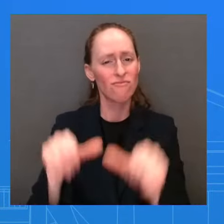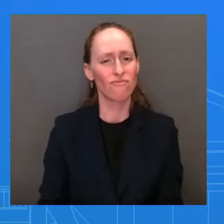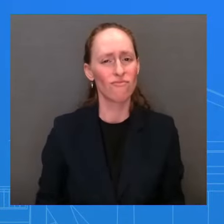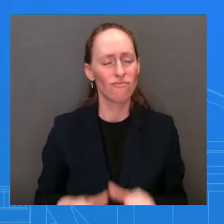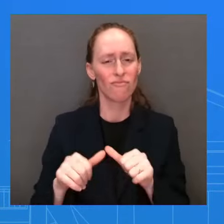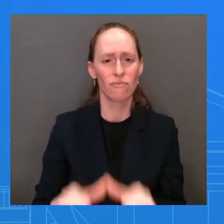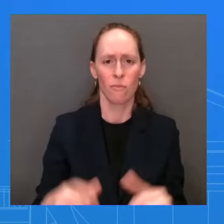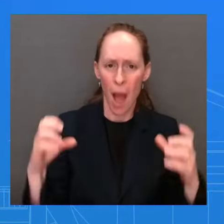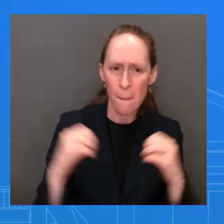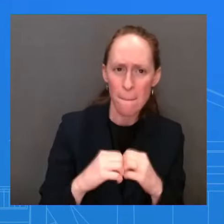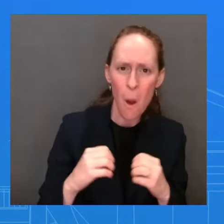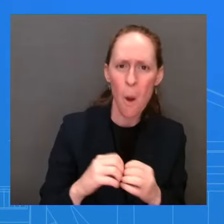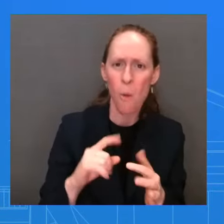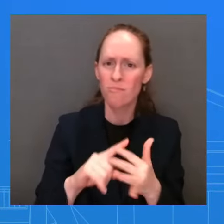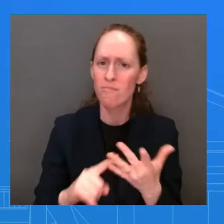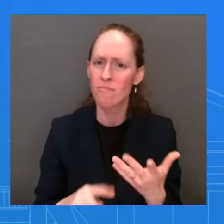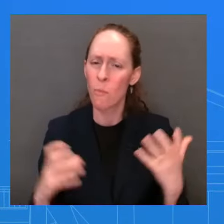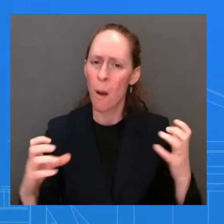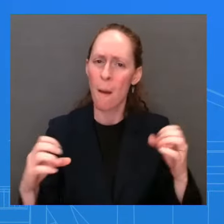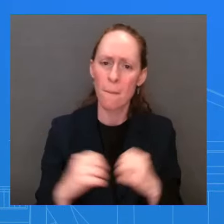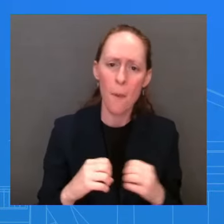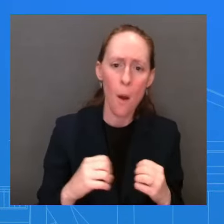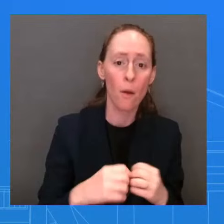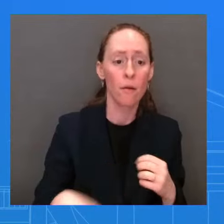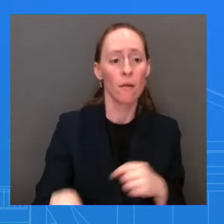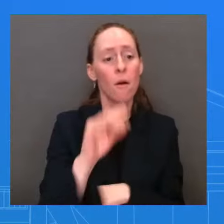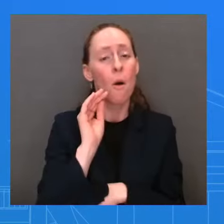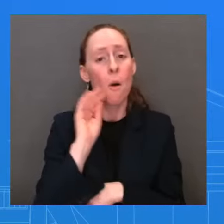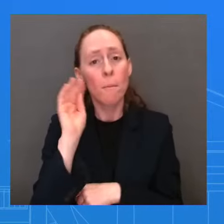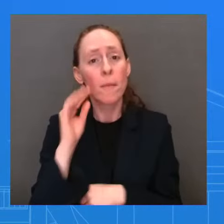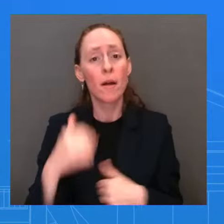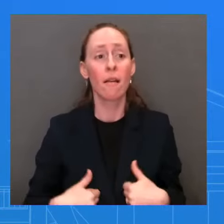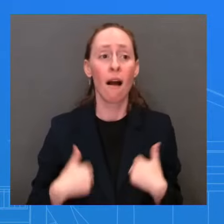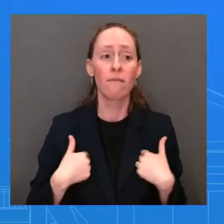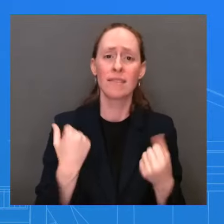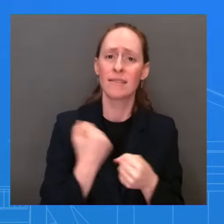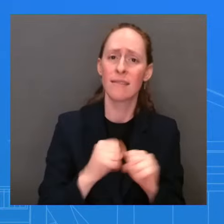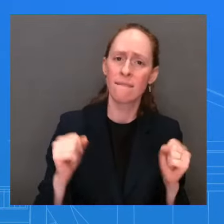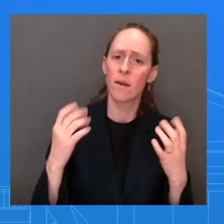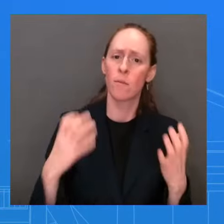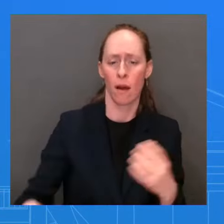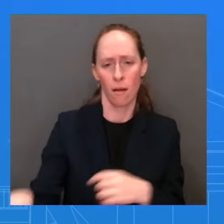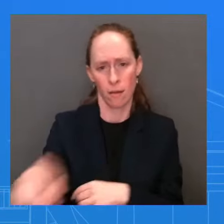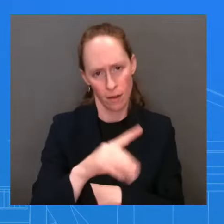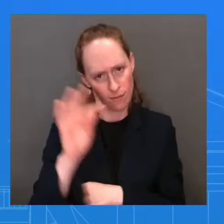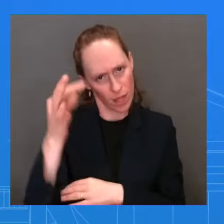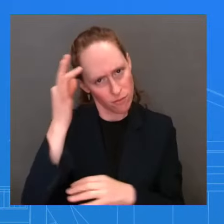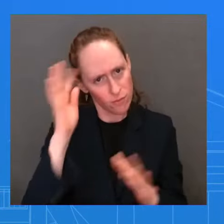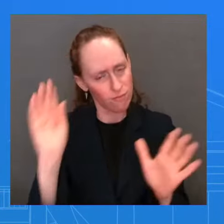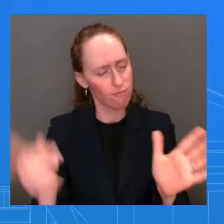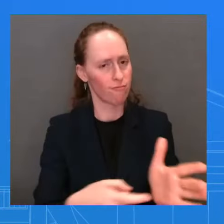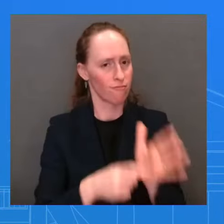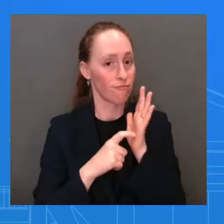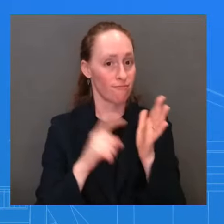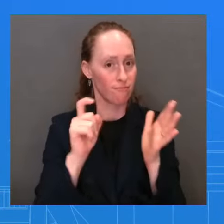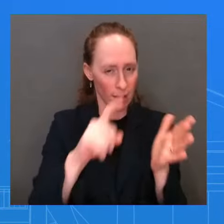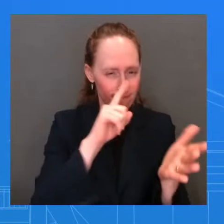including federal laws requiring background checks for all gun sales and a ban on assault weapons and high-capacity magazines.